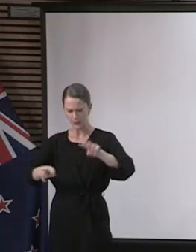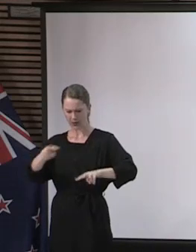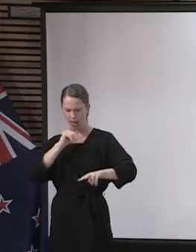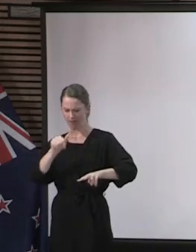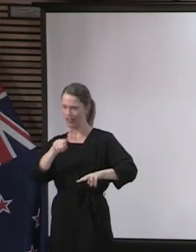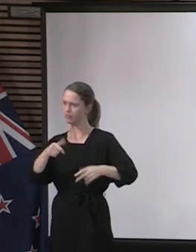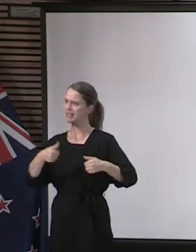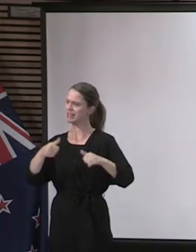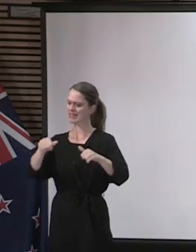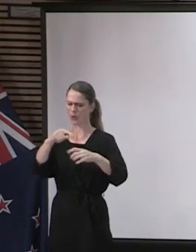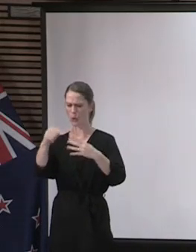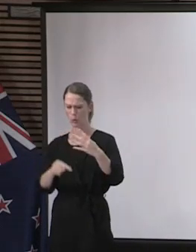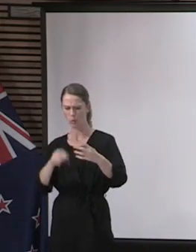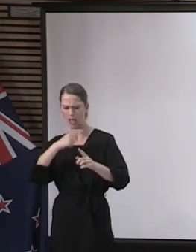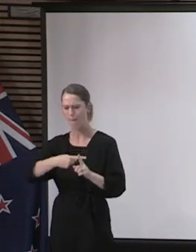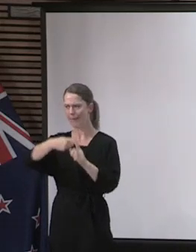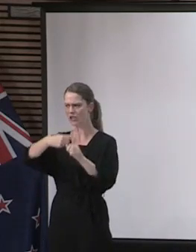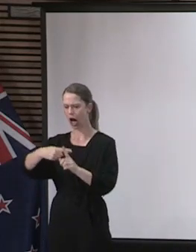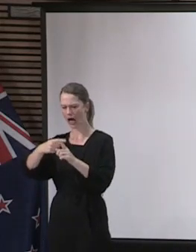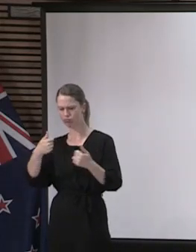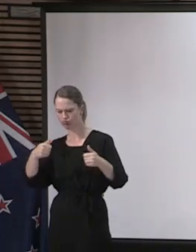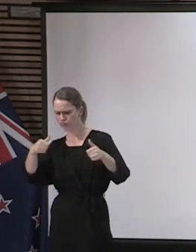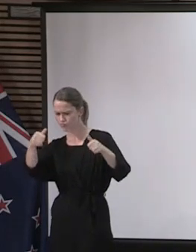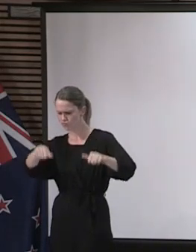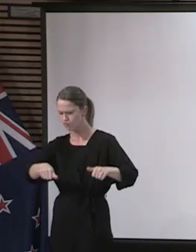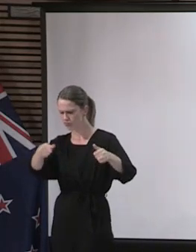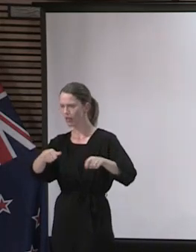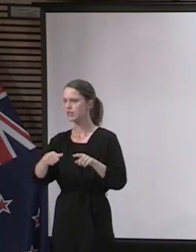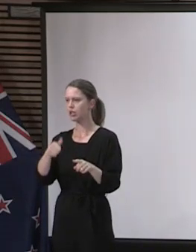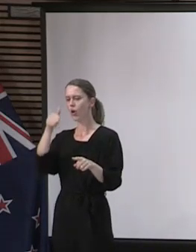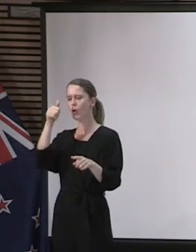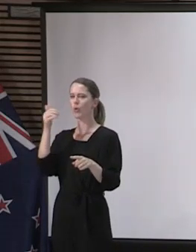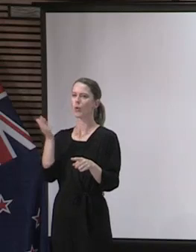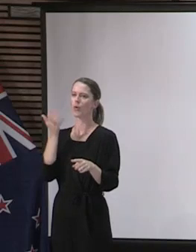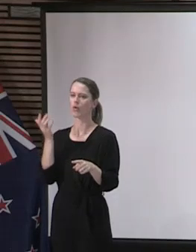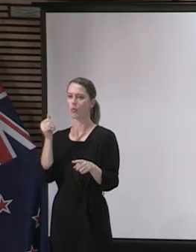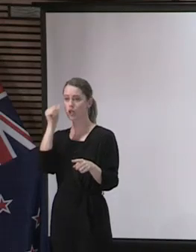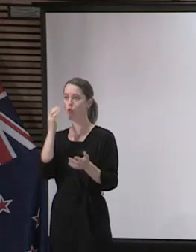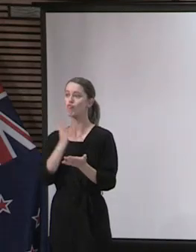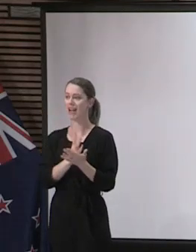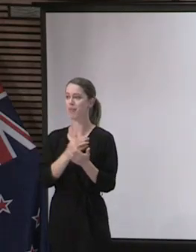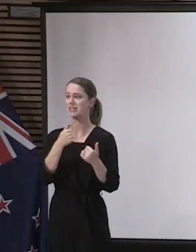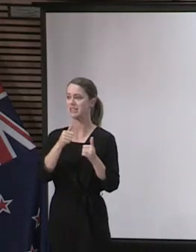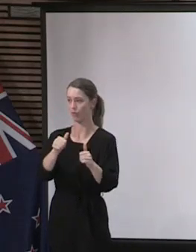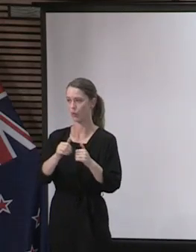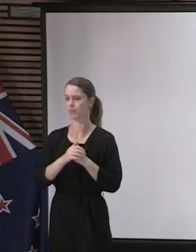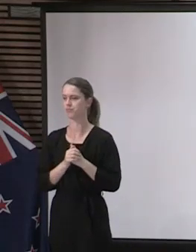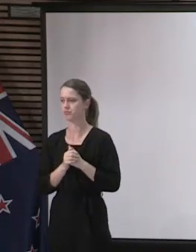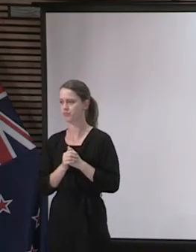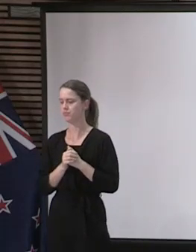also proposed a suite of indicate overs whereby we might measure performance as this evolves into our national